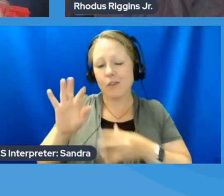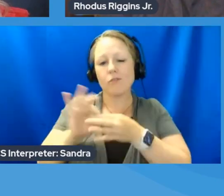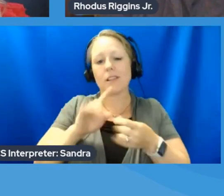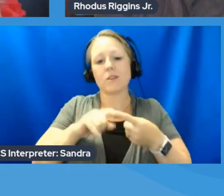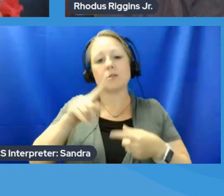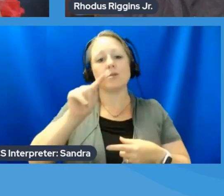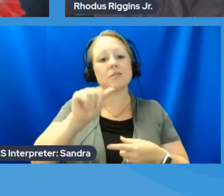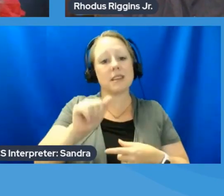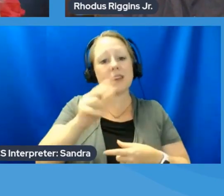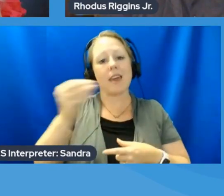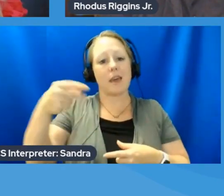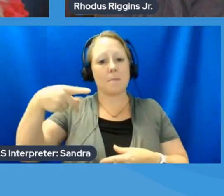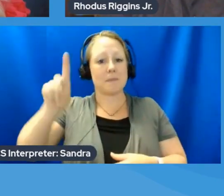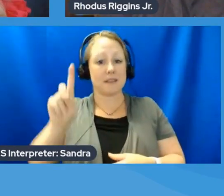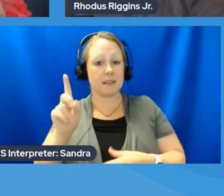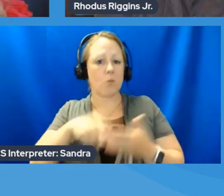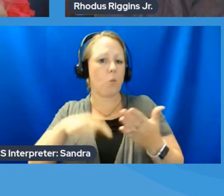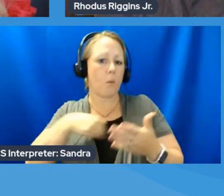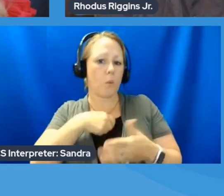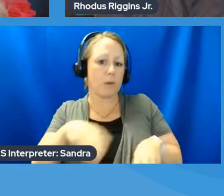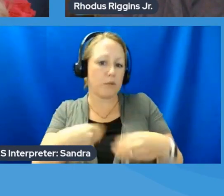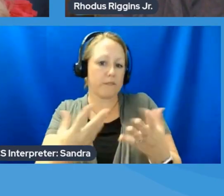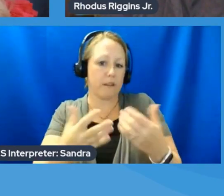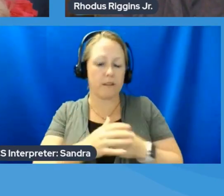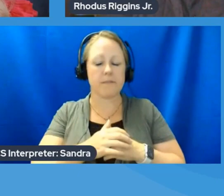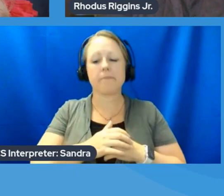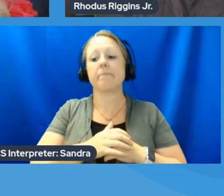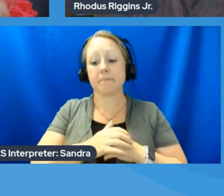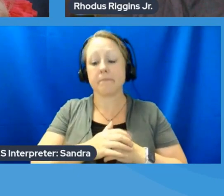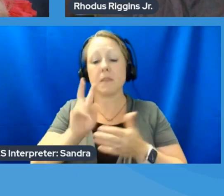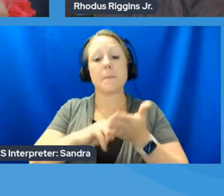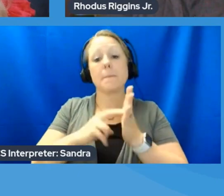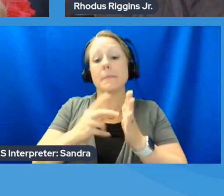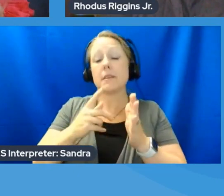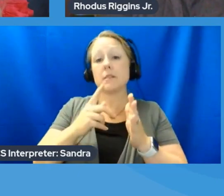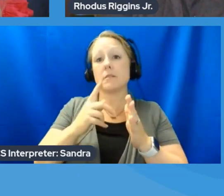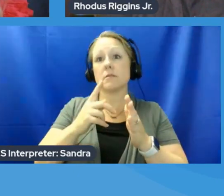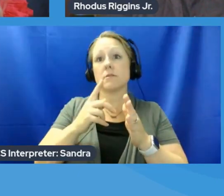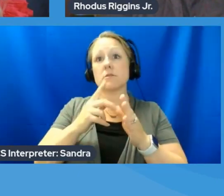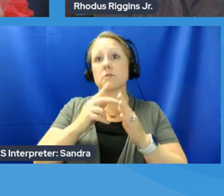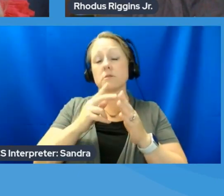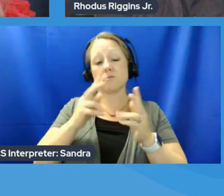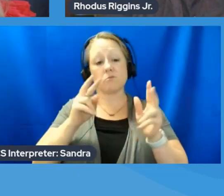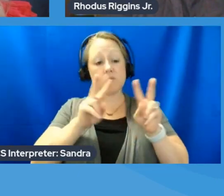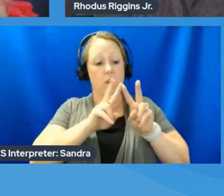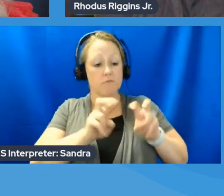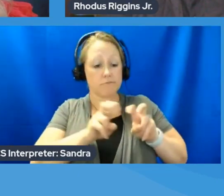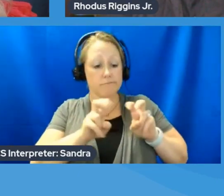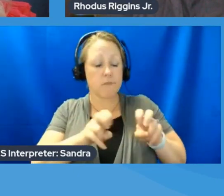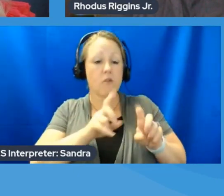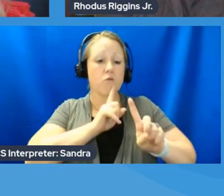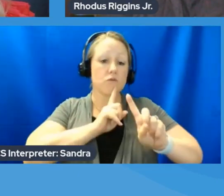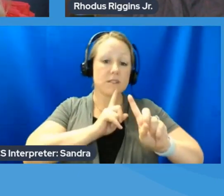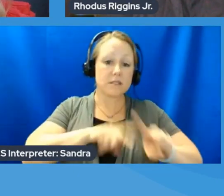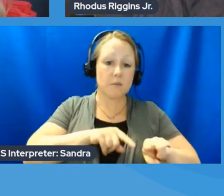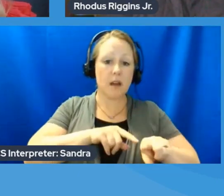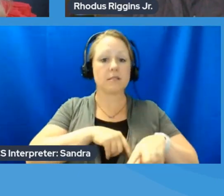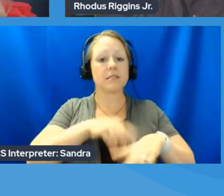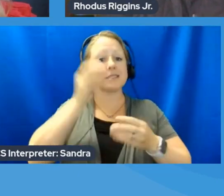So specifically we're interested in looking, not only at the responses, information and data we get from those who received the TA support